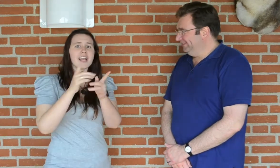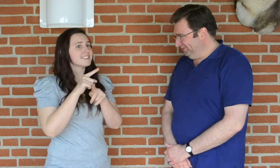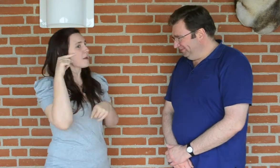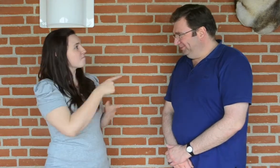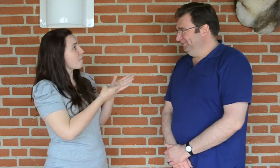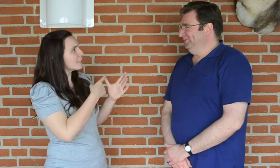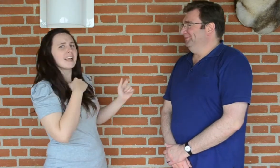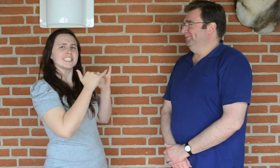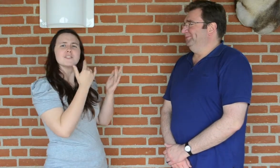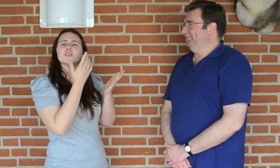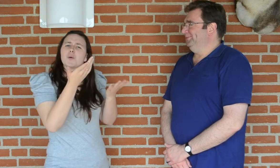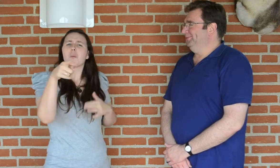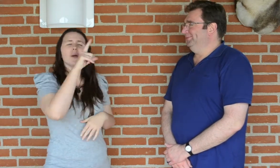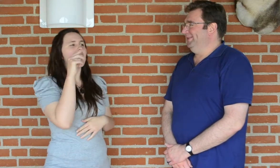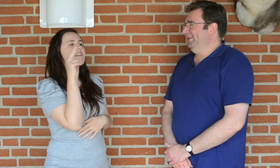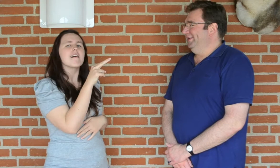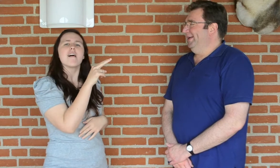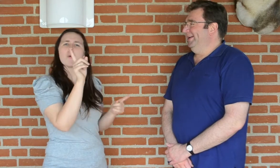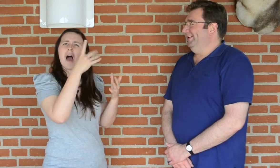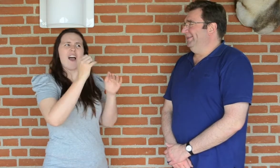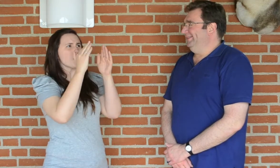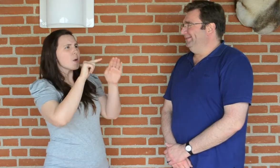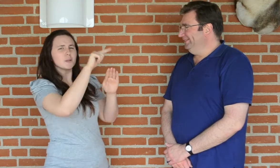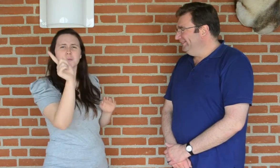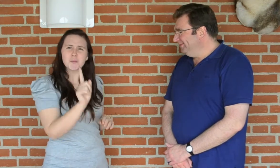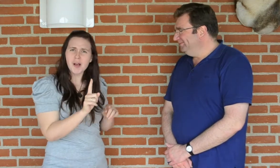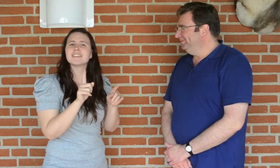I want to share it with you all such as interviewing Robert Adam here so you all can see what is out there in the world.